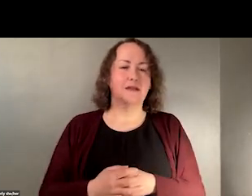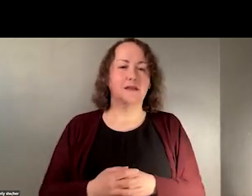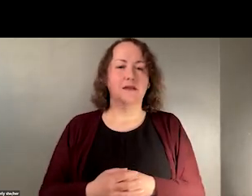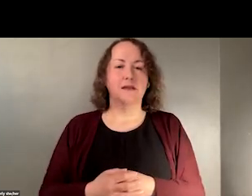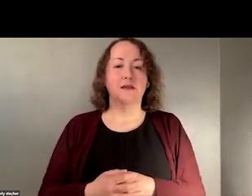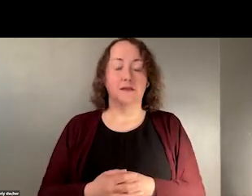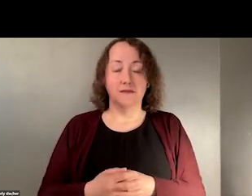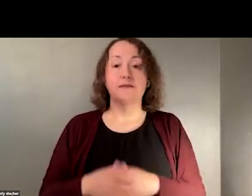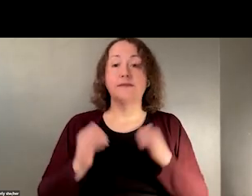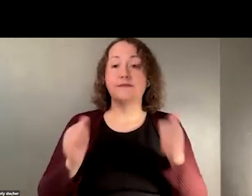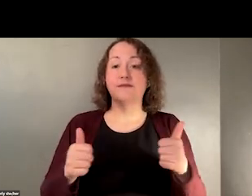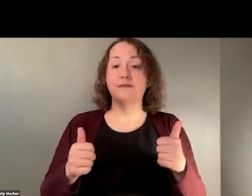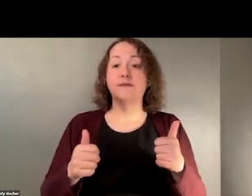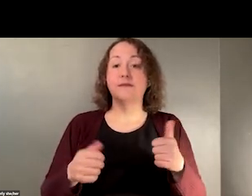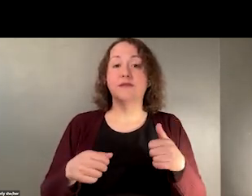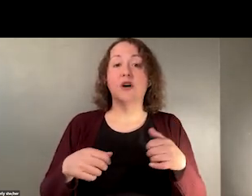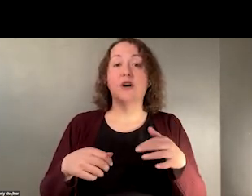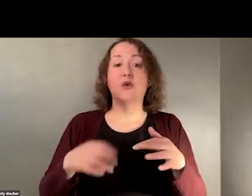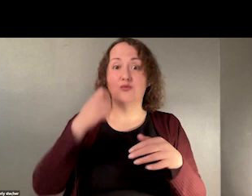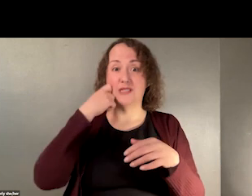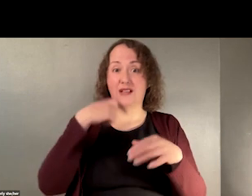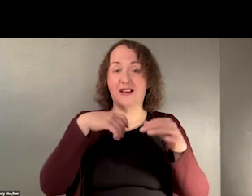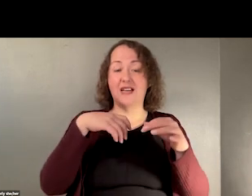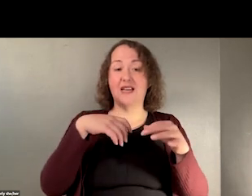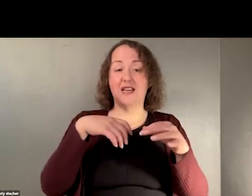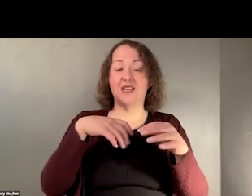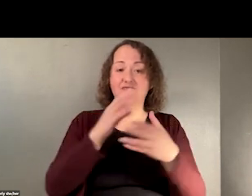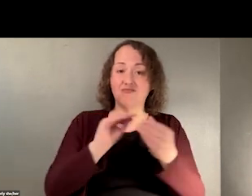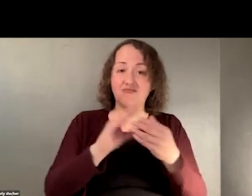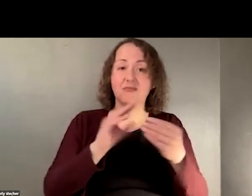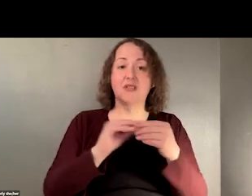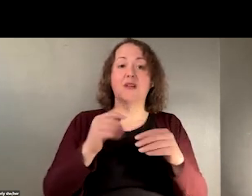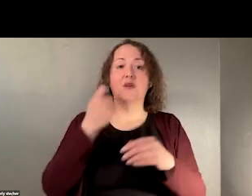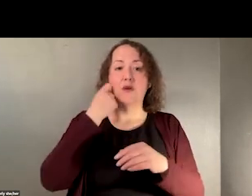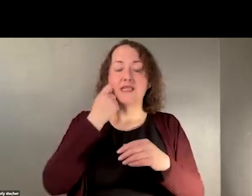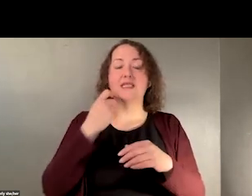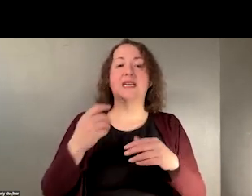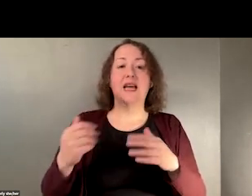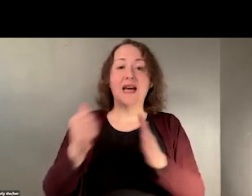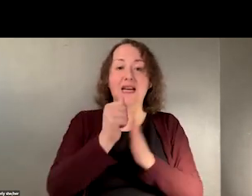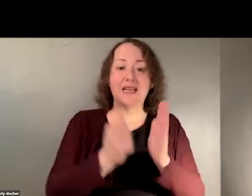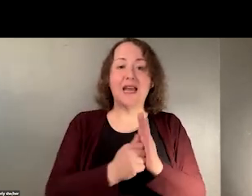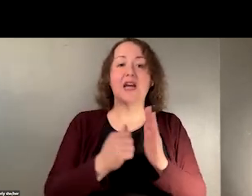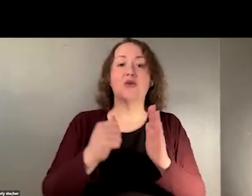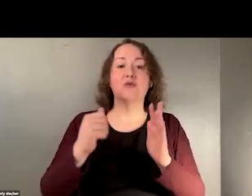All right. So we went over the details for the recently-released account management reviewer integration, and now we're going